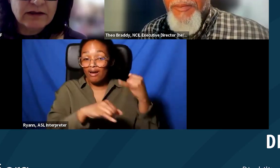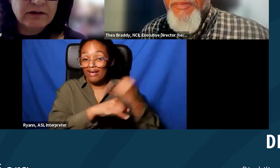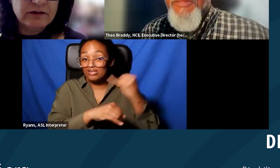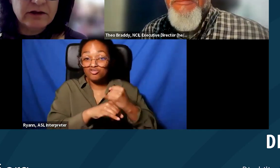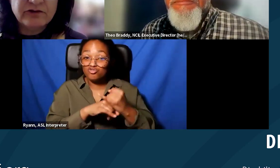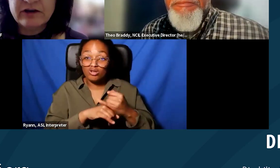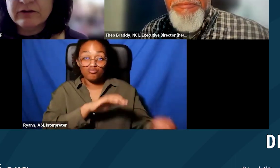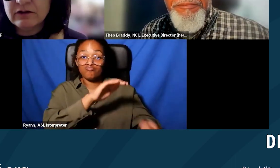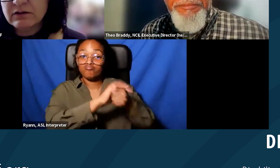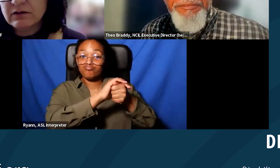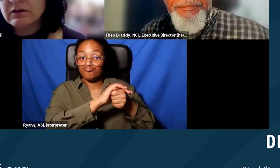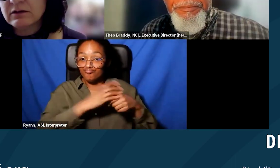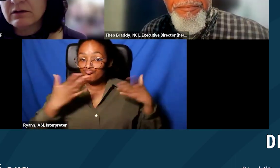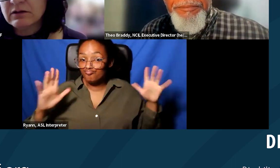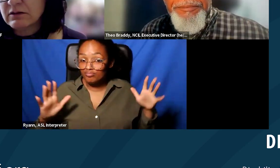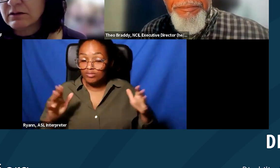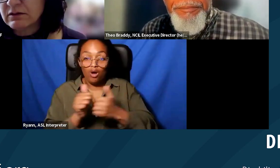Thank you, Theo. Jennifer?